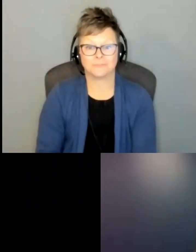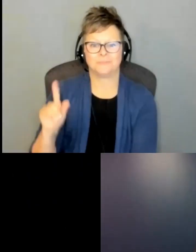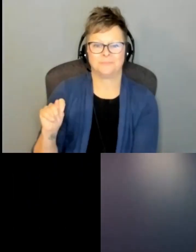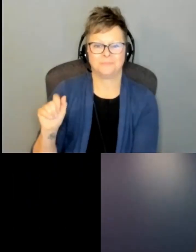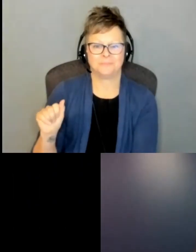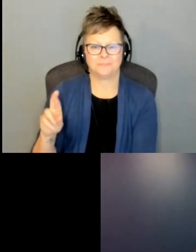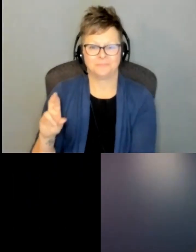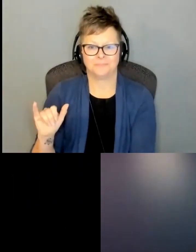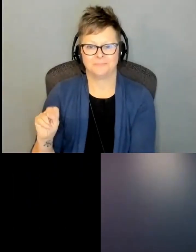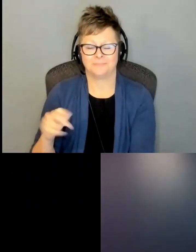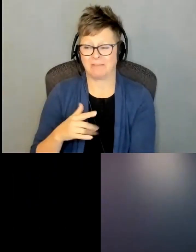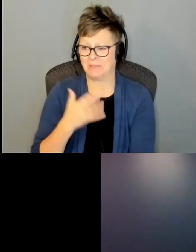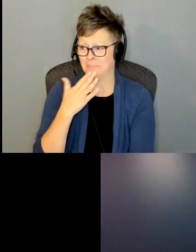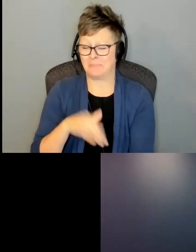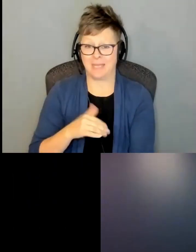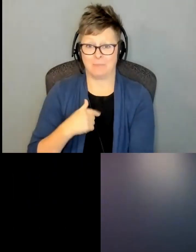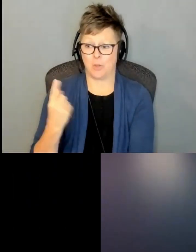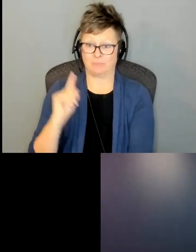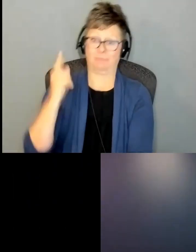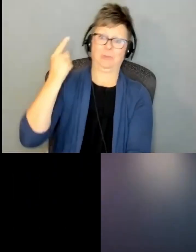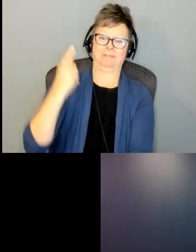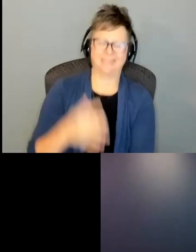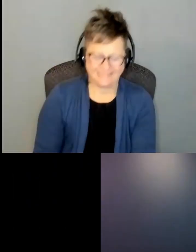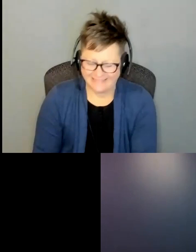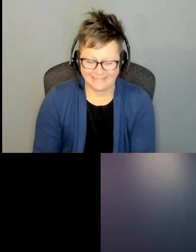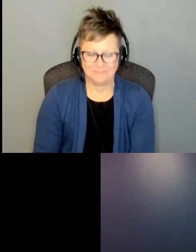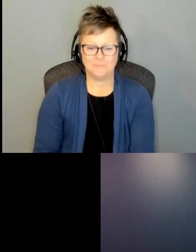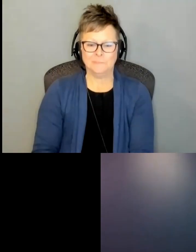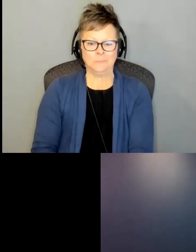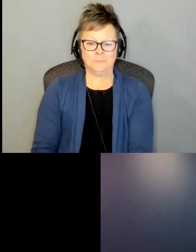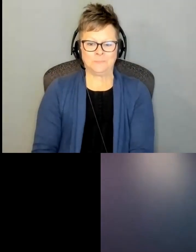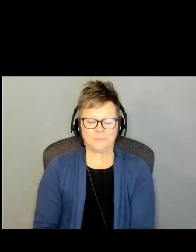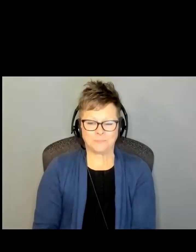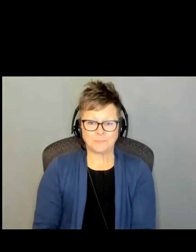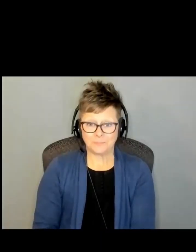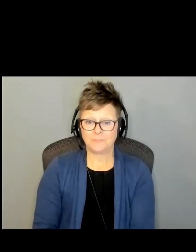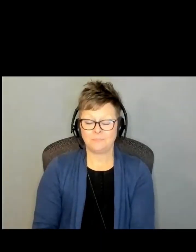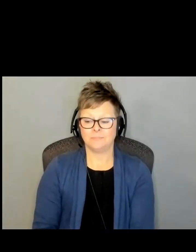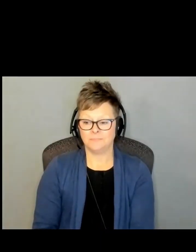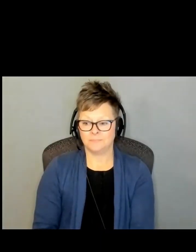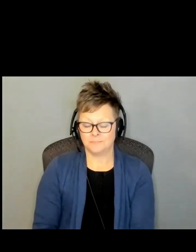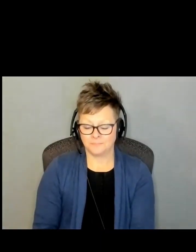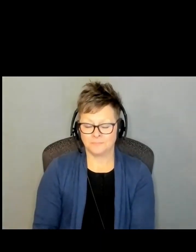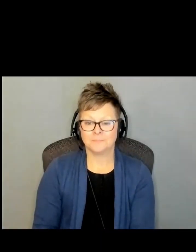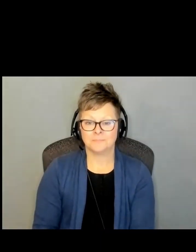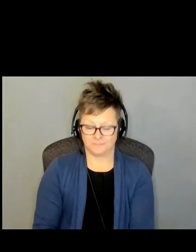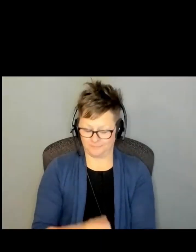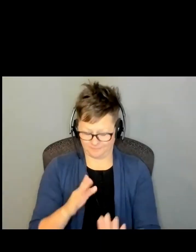I feel bad always going first. Thoughts are racing. One of -- Sorry, let me backtrack.